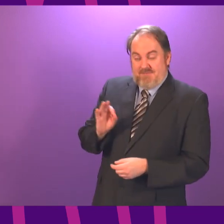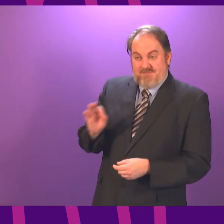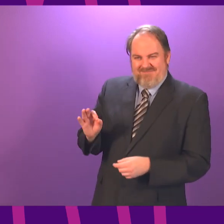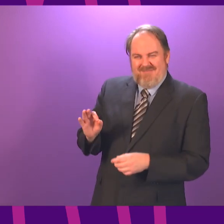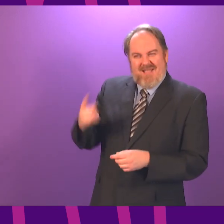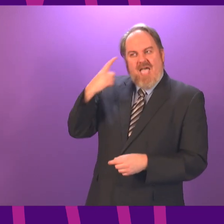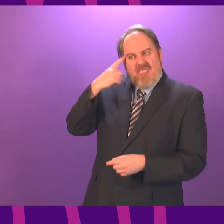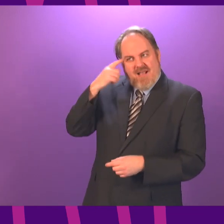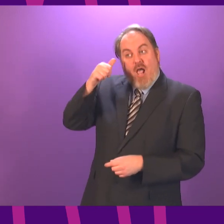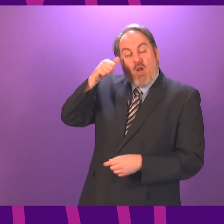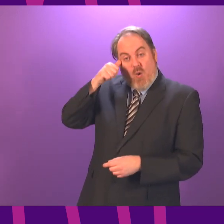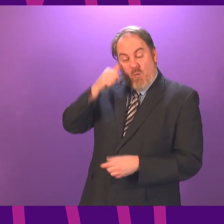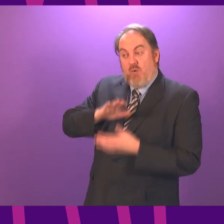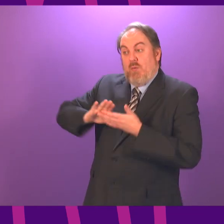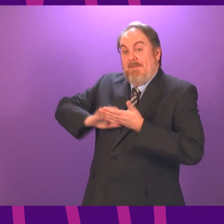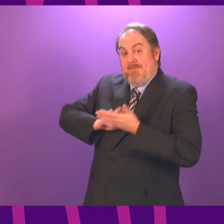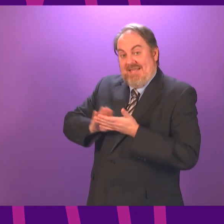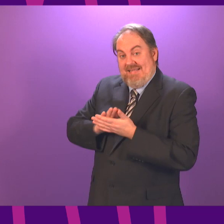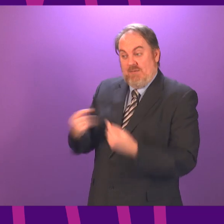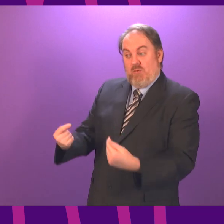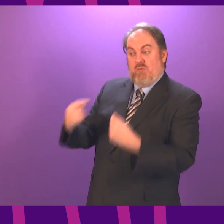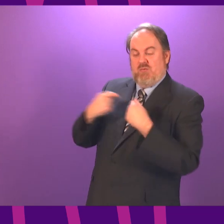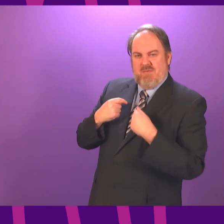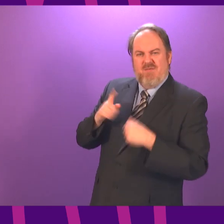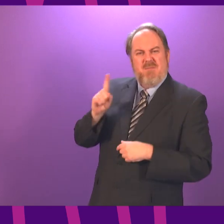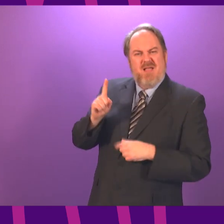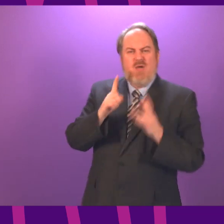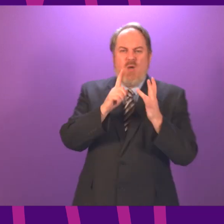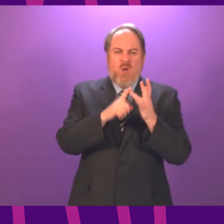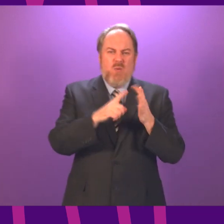I am sure what Willie Rennie is suggesting, but the idea that the OECD would allow to